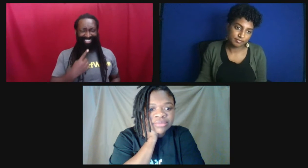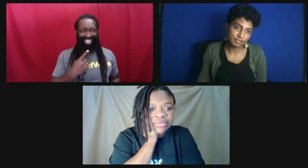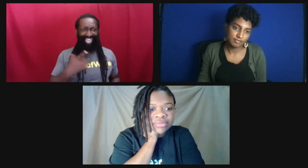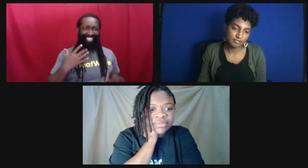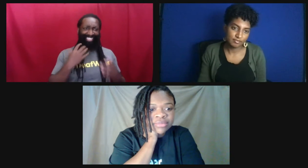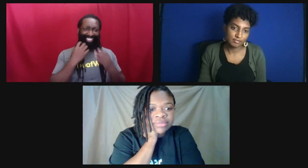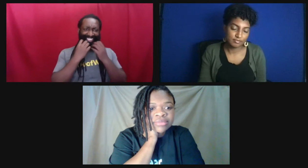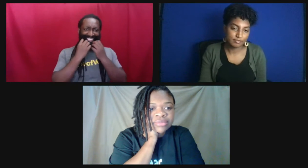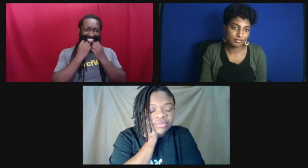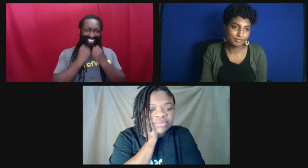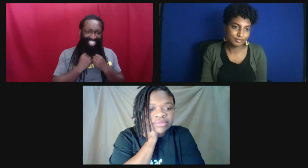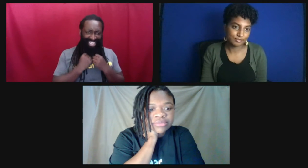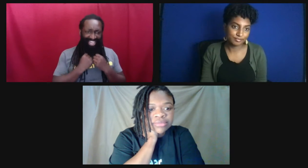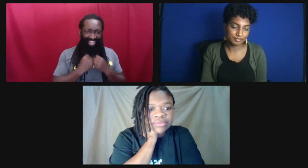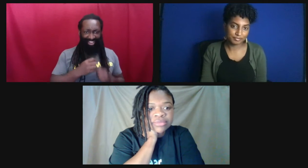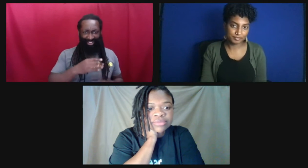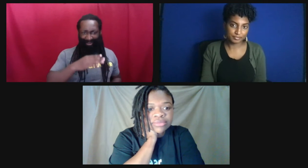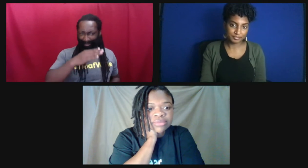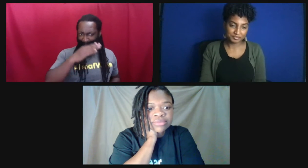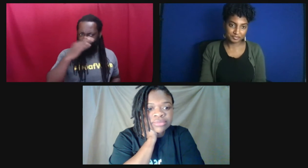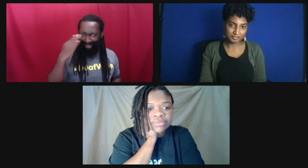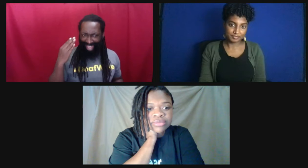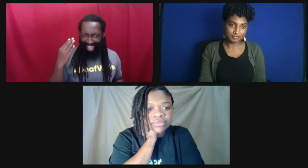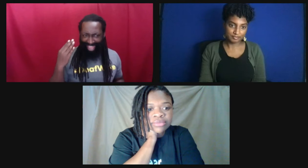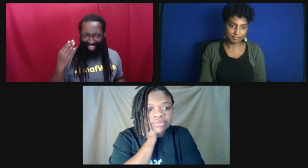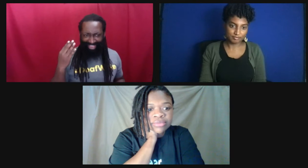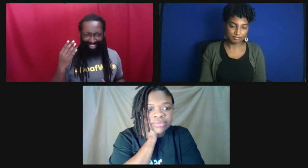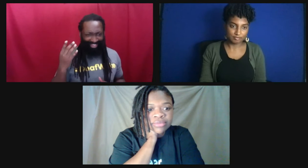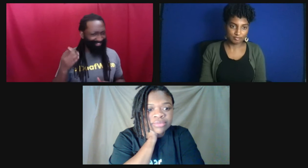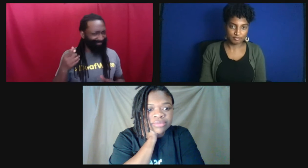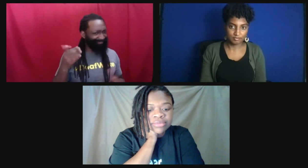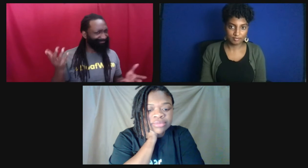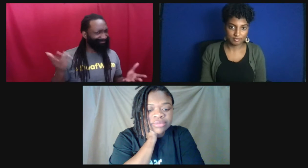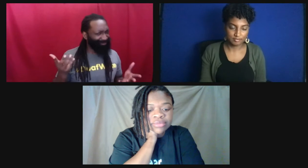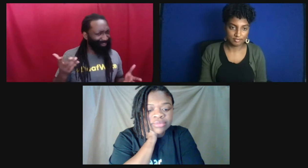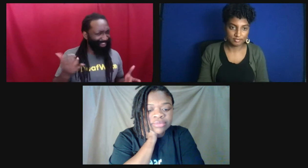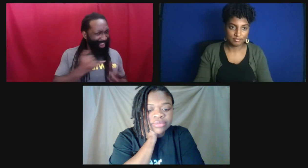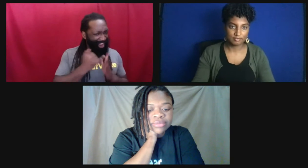Yeah, I see that your shirt says, care, dear, care?